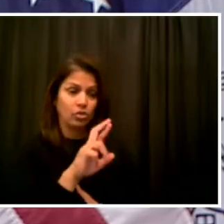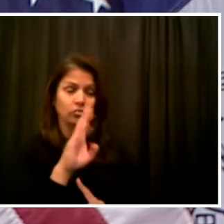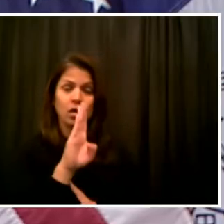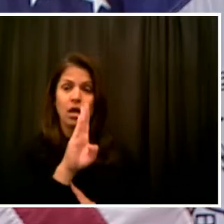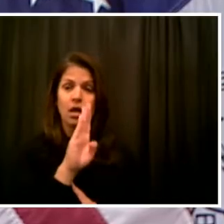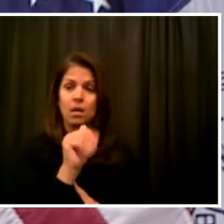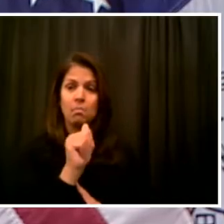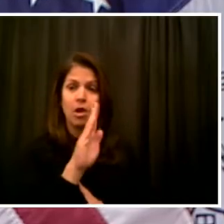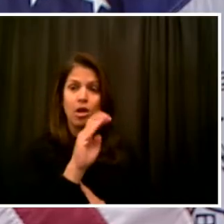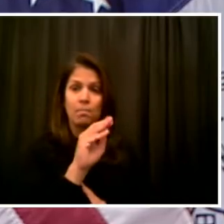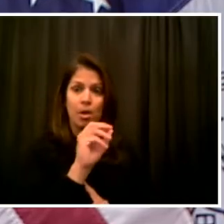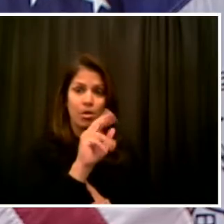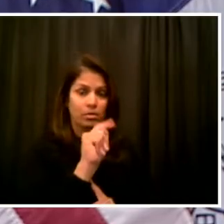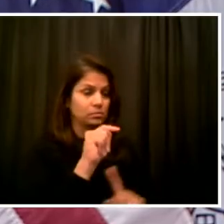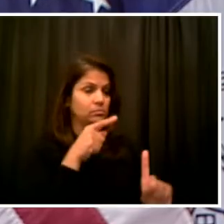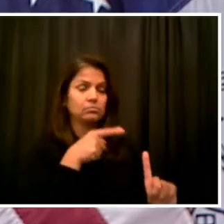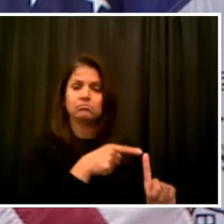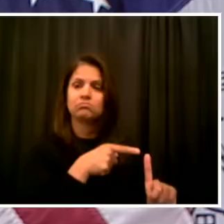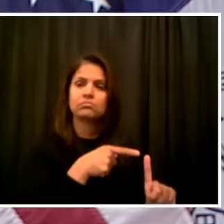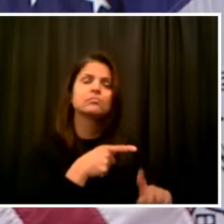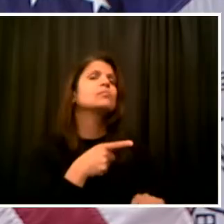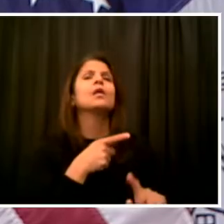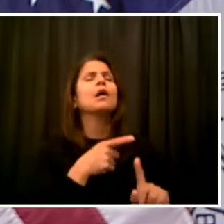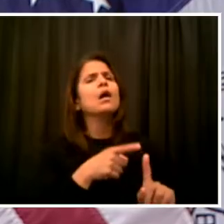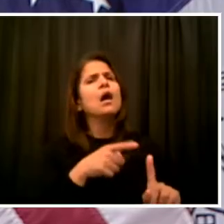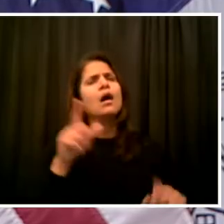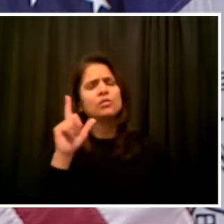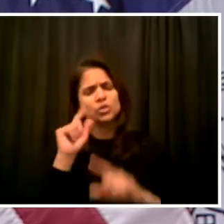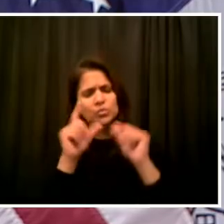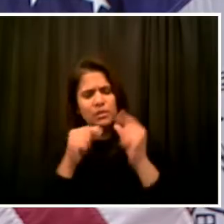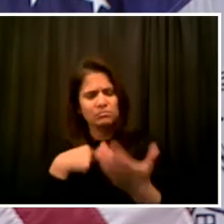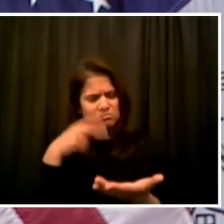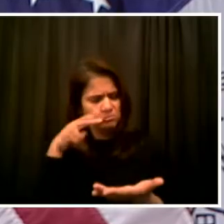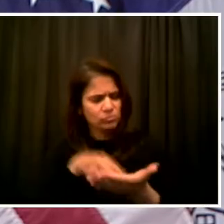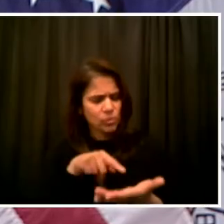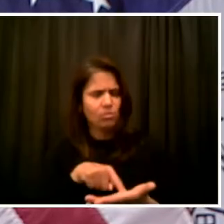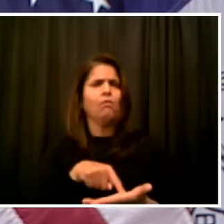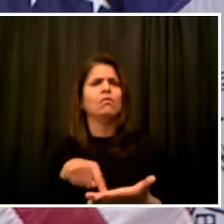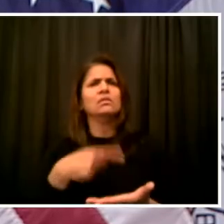ATHT HES SHOULD HAVE BEEN FIRED A